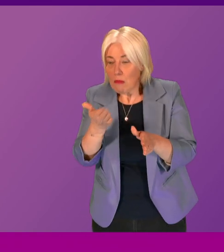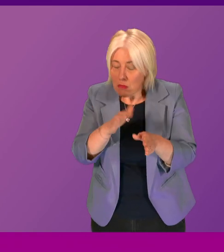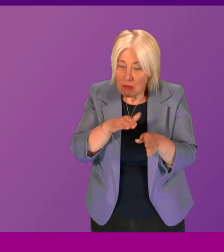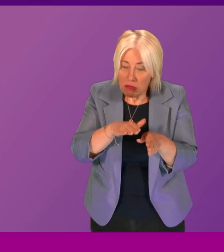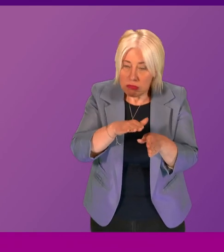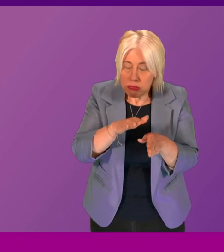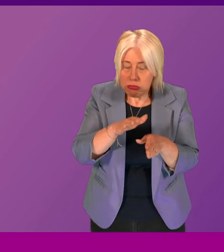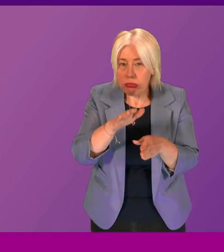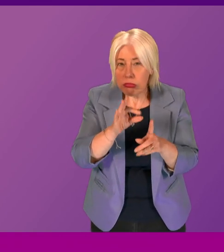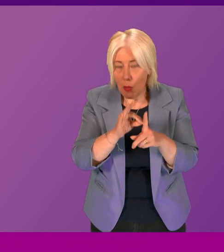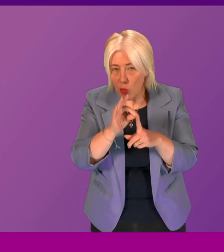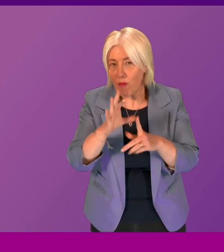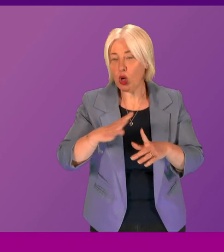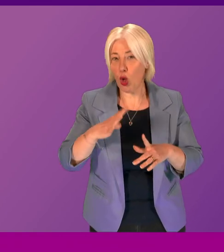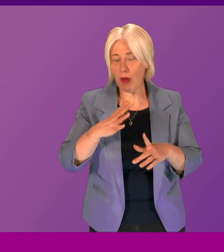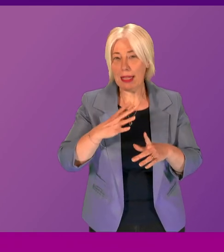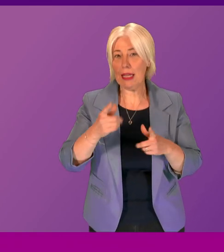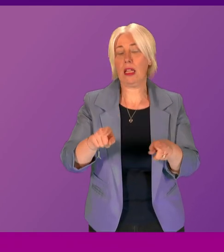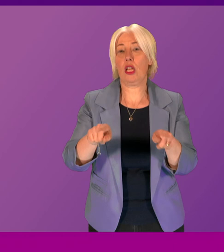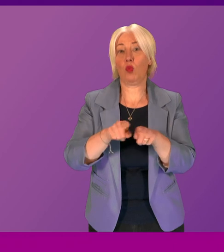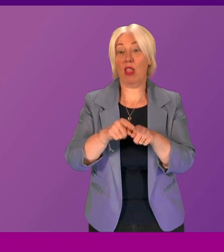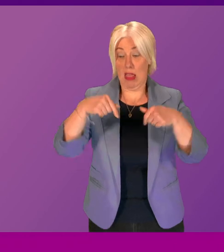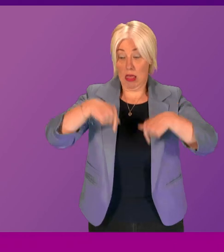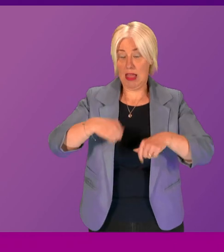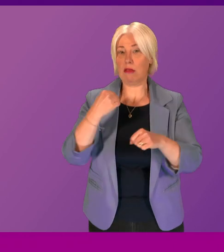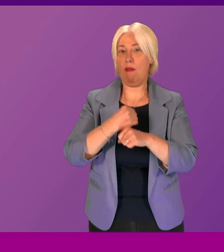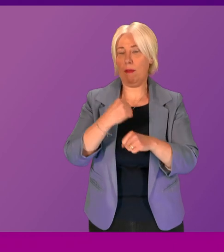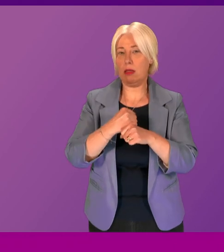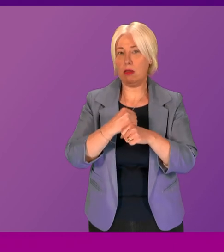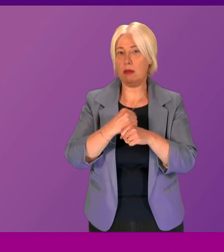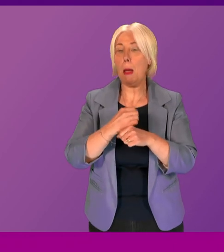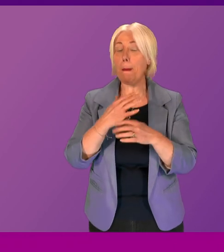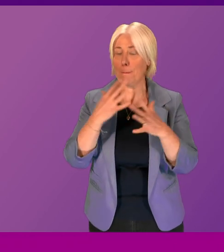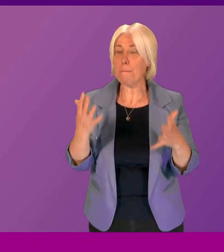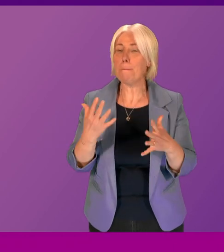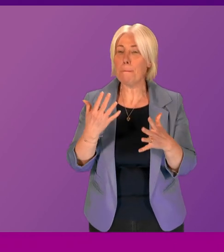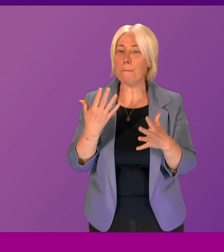The figures show that this Government is continuing to ensure that it makes significant investment